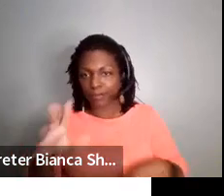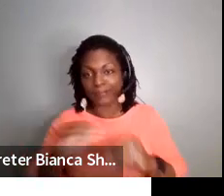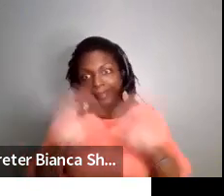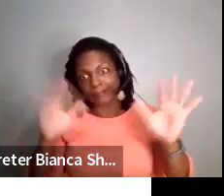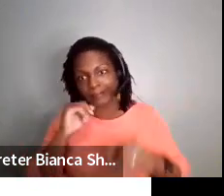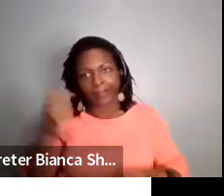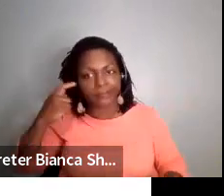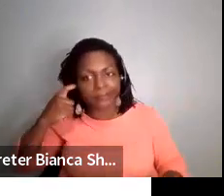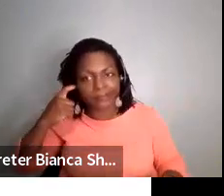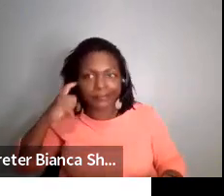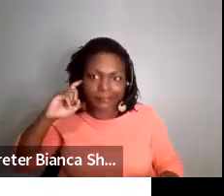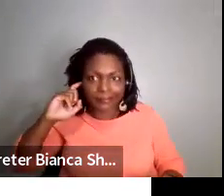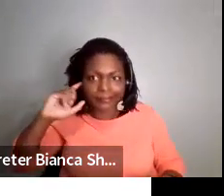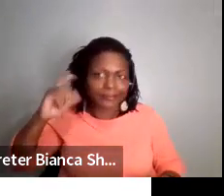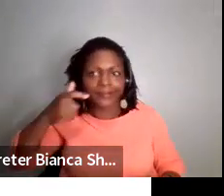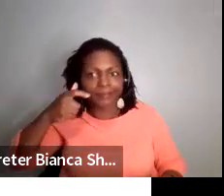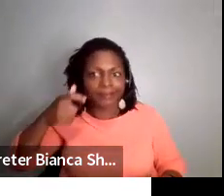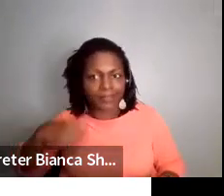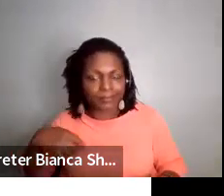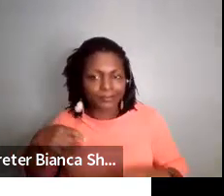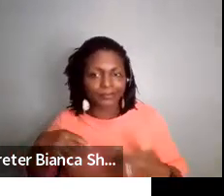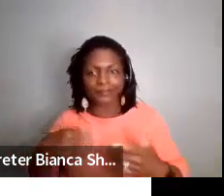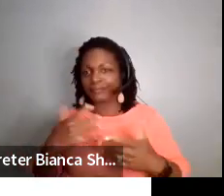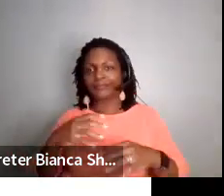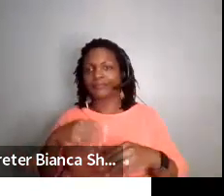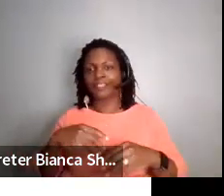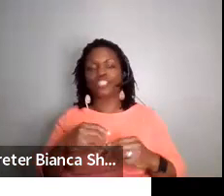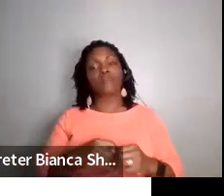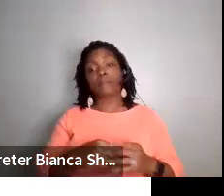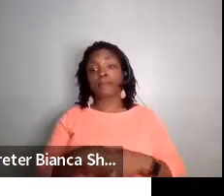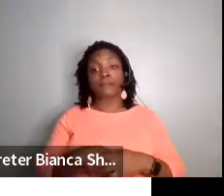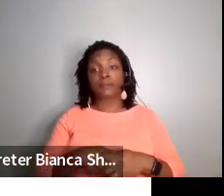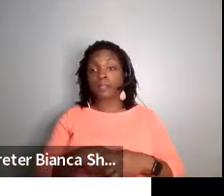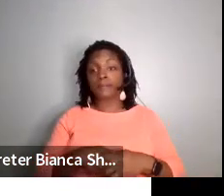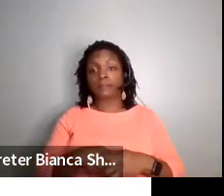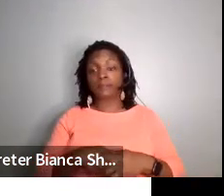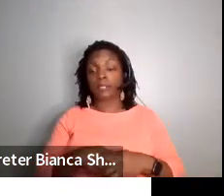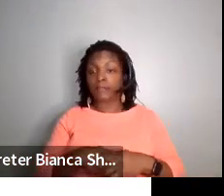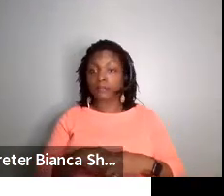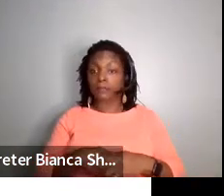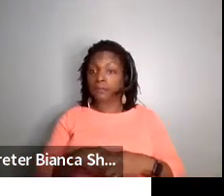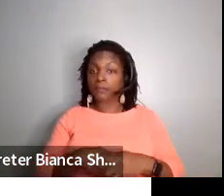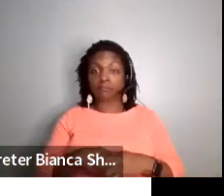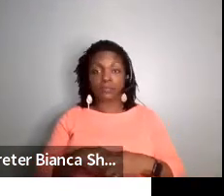They were not chatting on their cell phone Okay, so they were just talking themselves, and I was wondering what's going on.